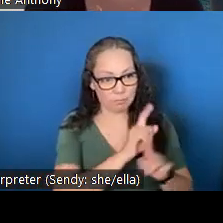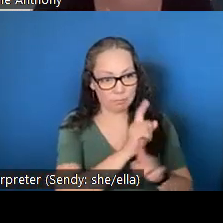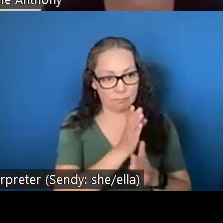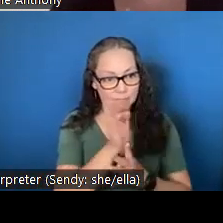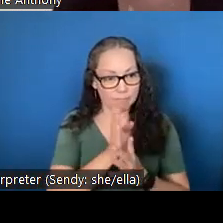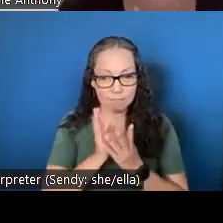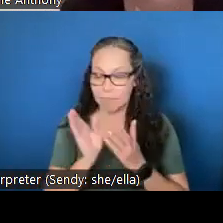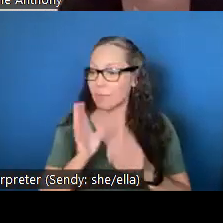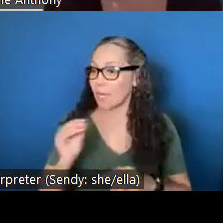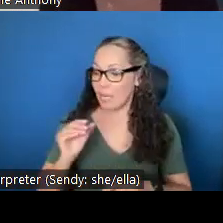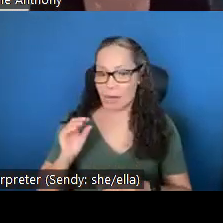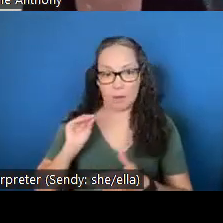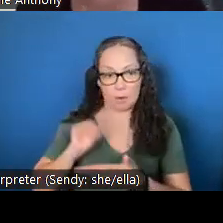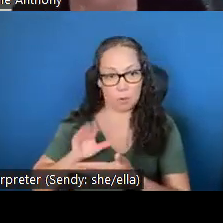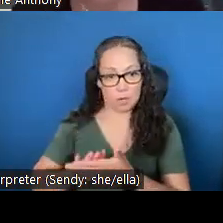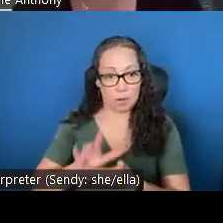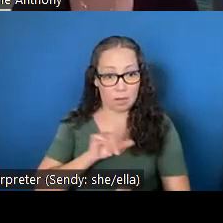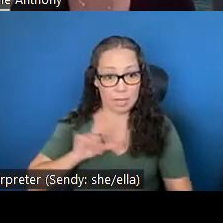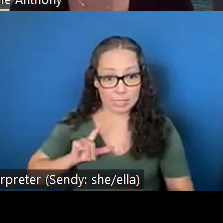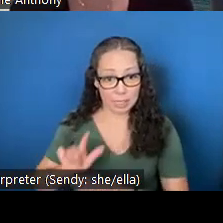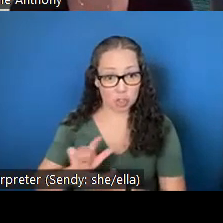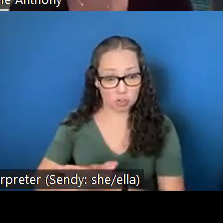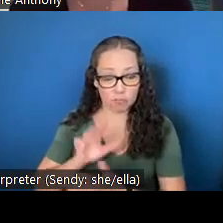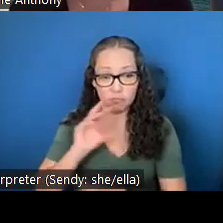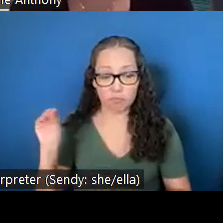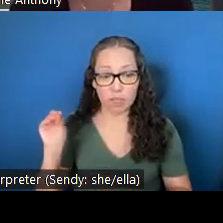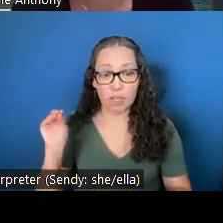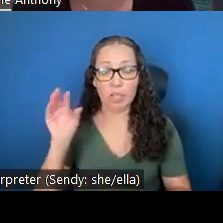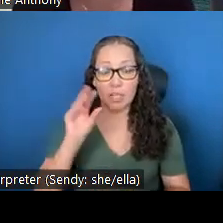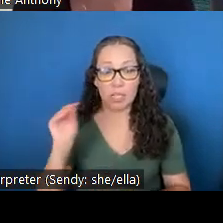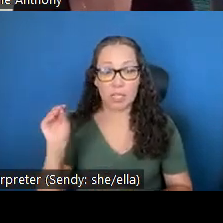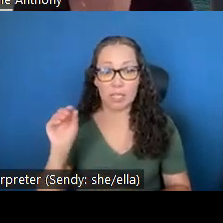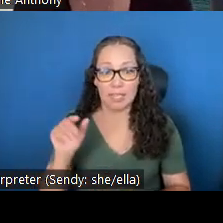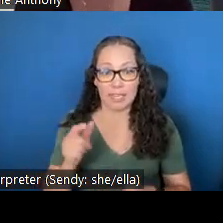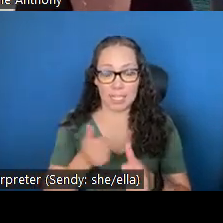enabling legislation the second and I'm going to take these one at a time is around building